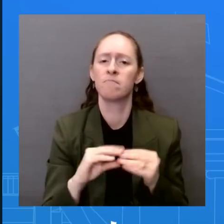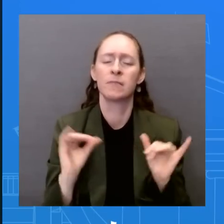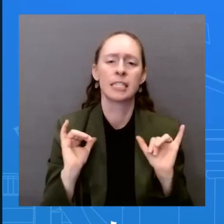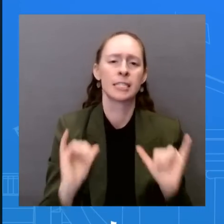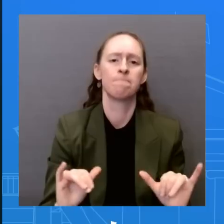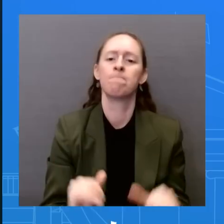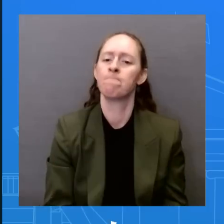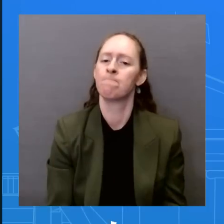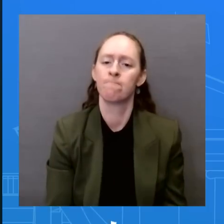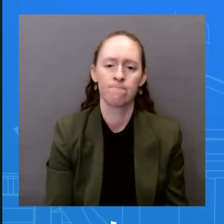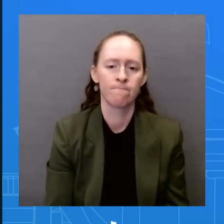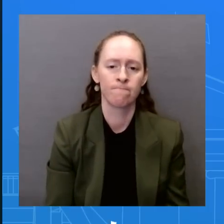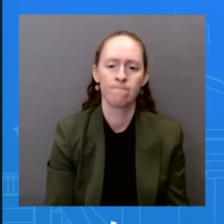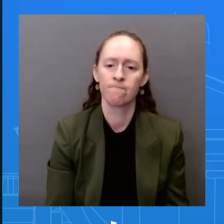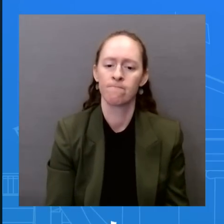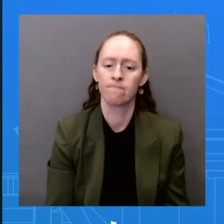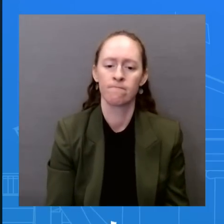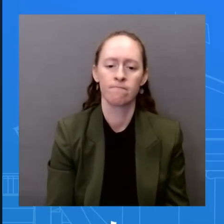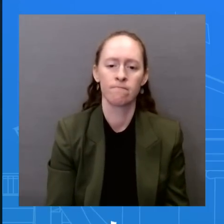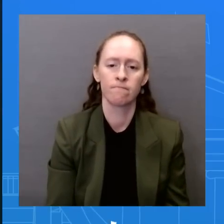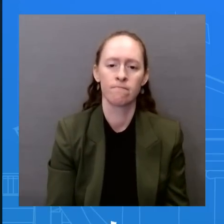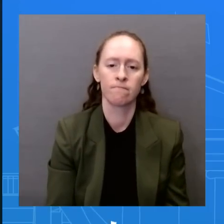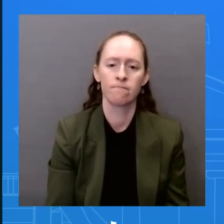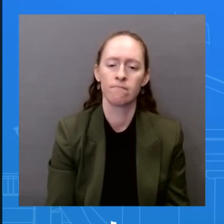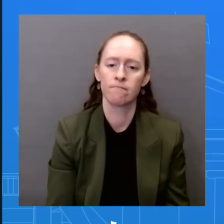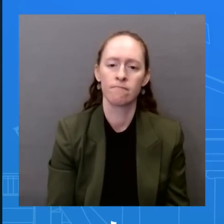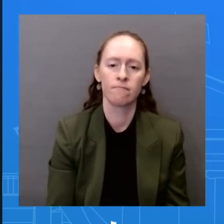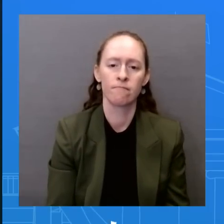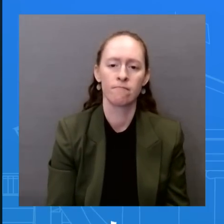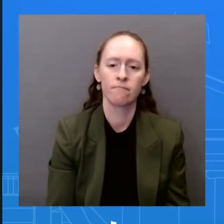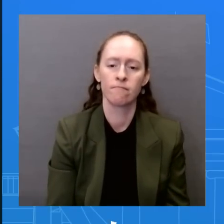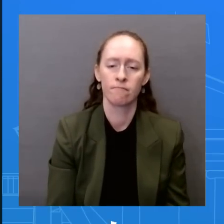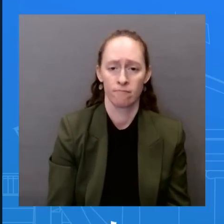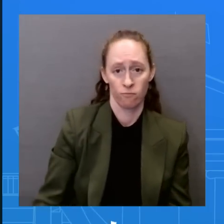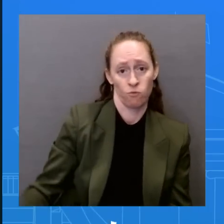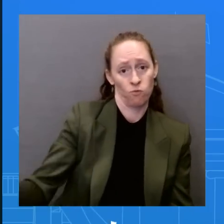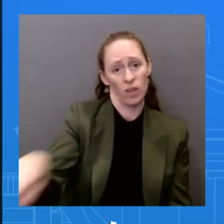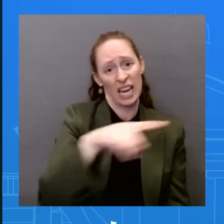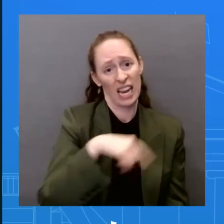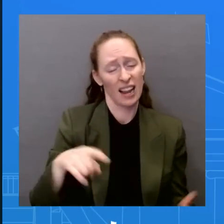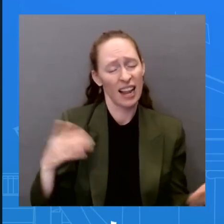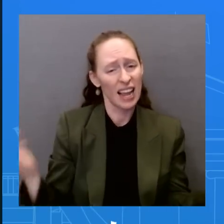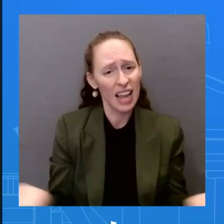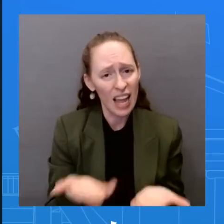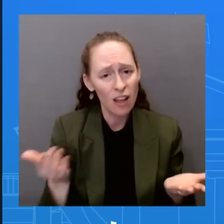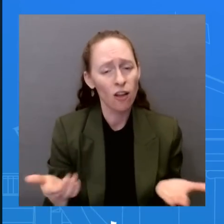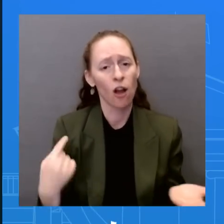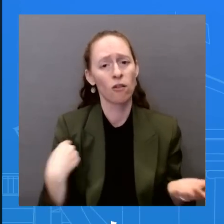The whole nation is with you and always. This is a painful and challenging time for the Uvalde community,